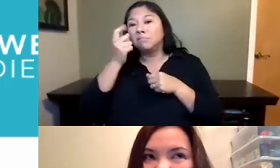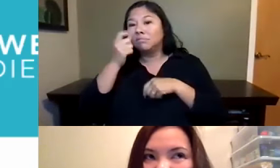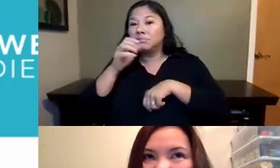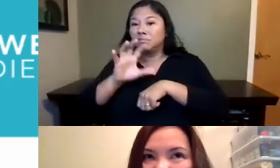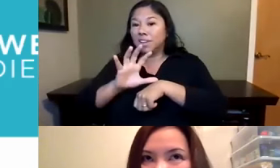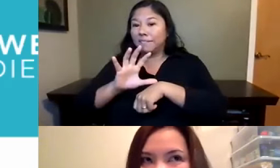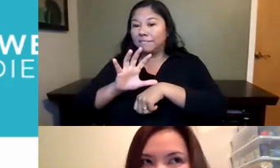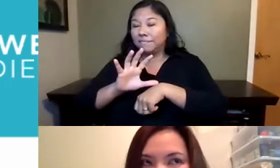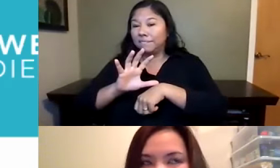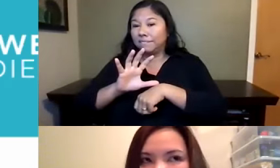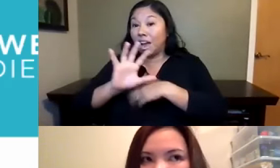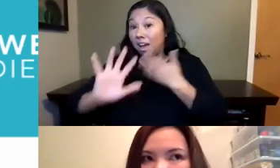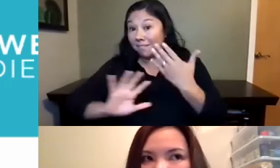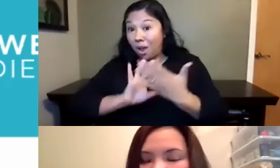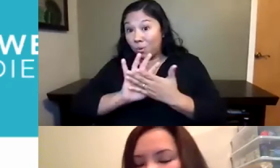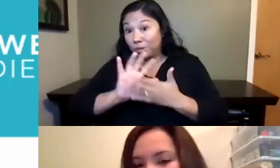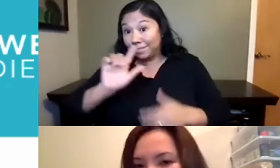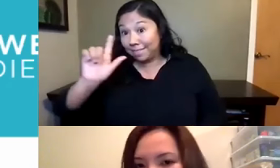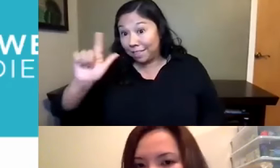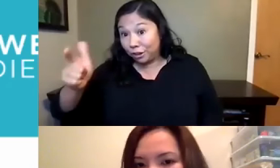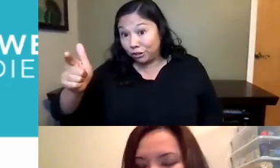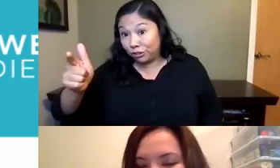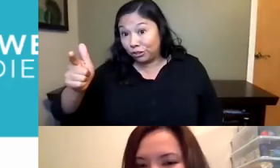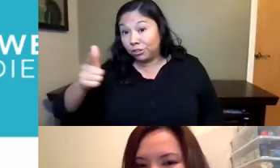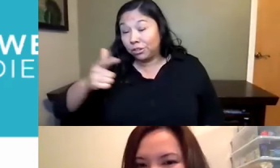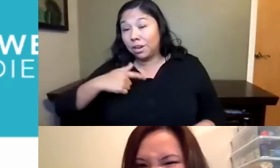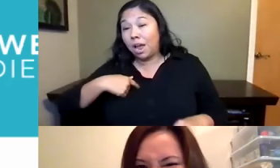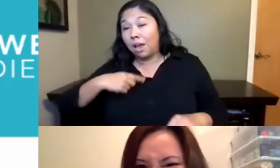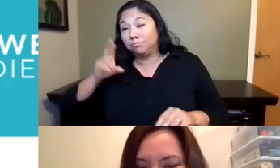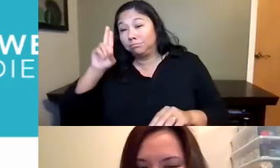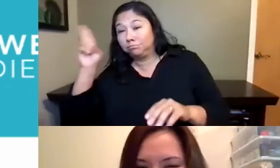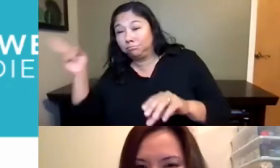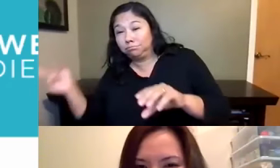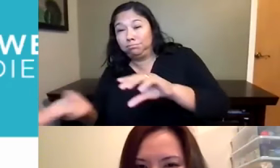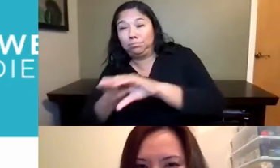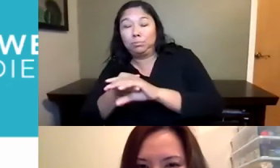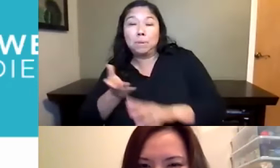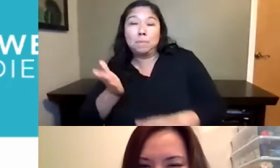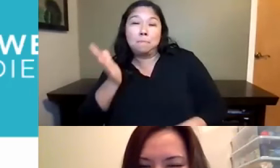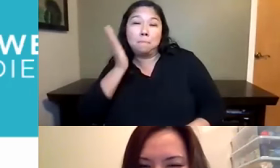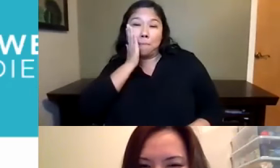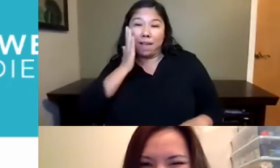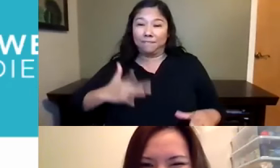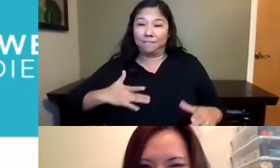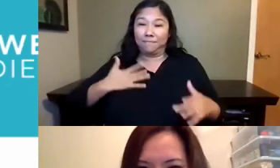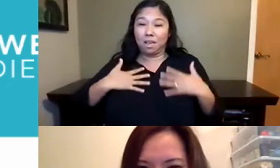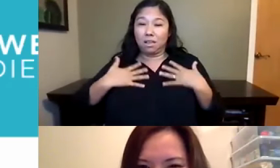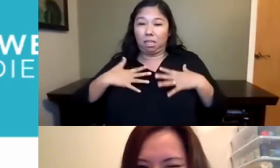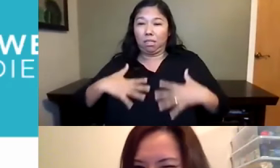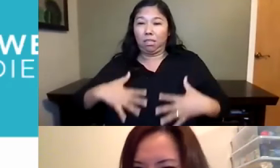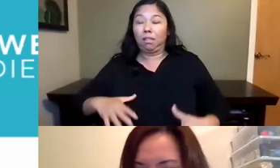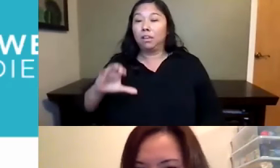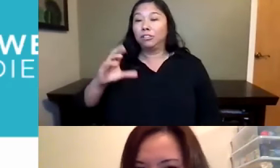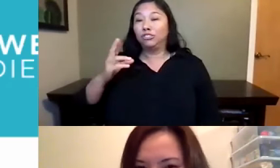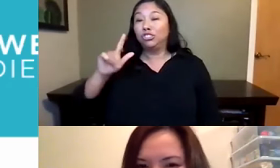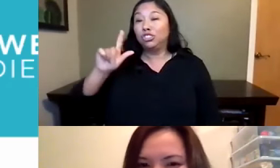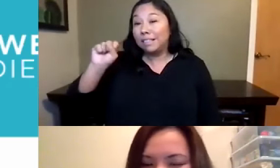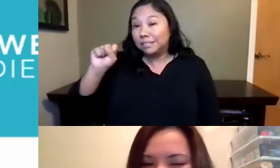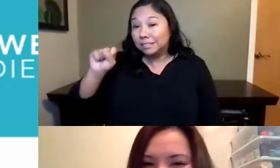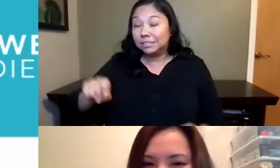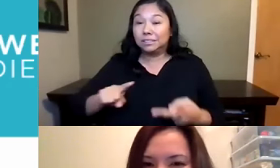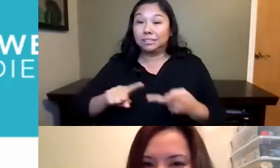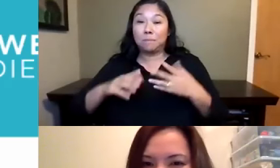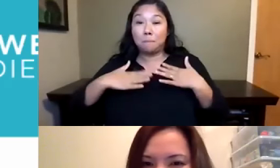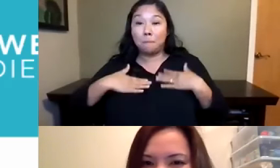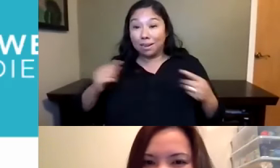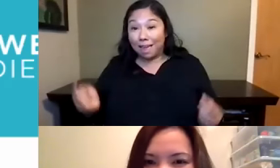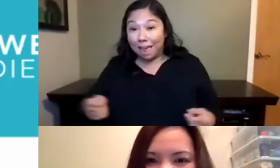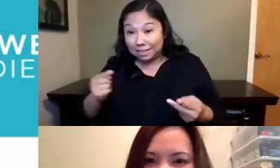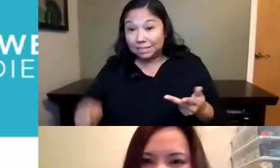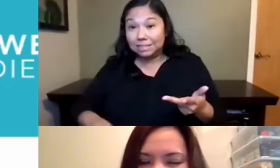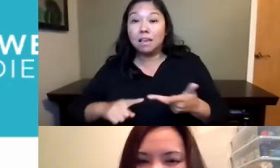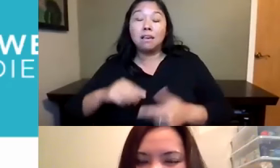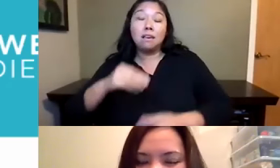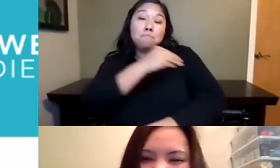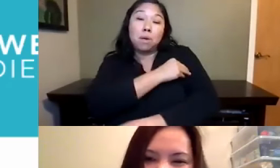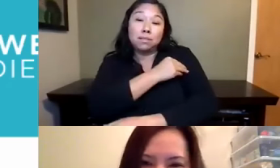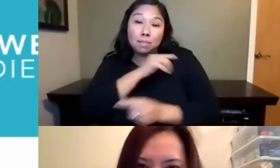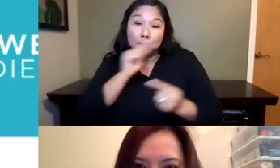five hours later, I was in bed having body aches/muscle pain, and some stomach pain as well.